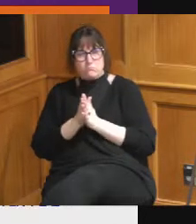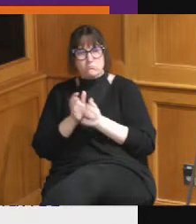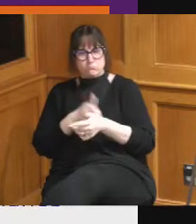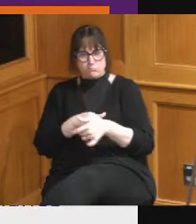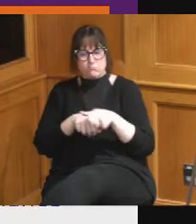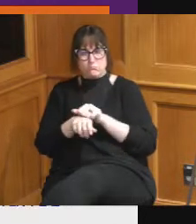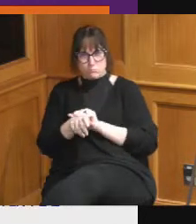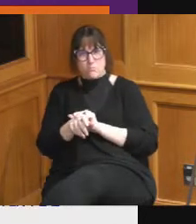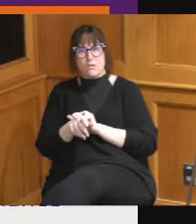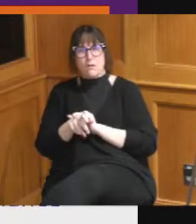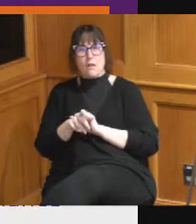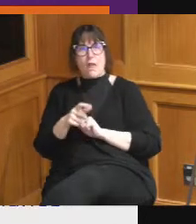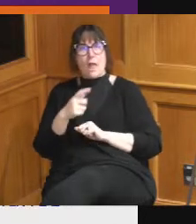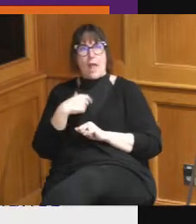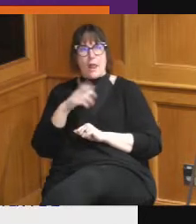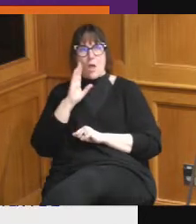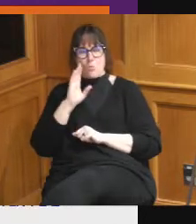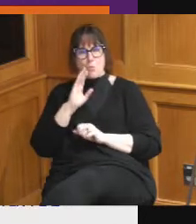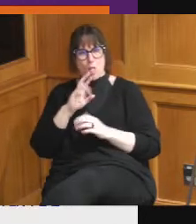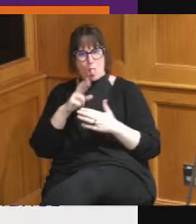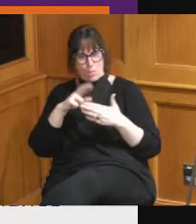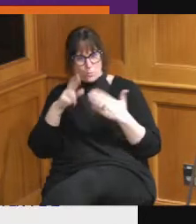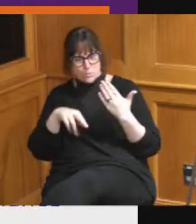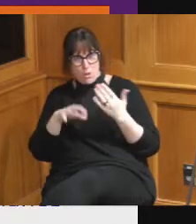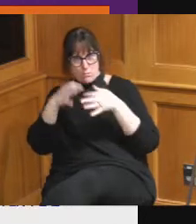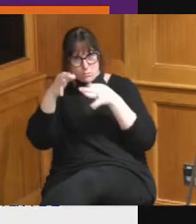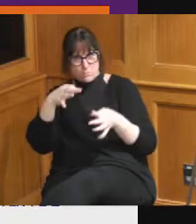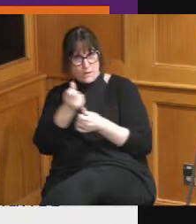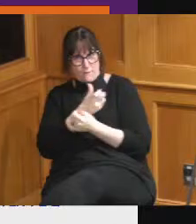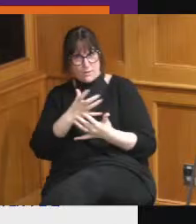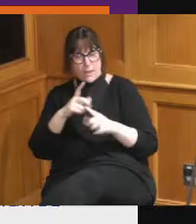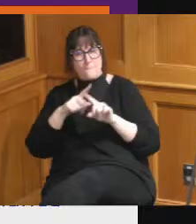and showing the results it was also the County's normous commitment that allowed us to have so many